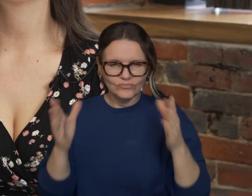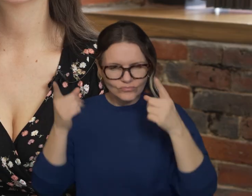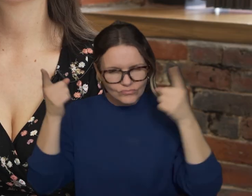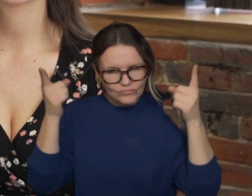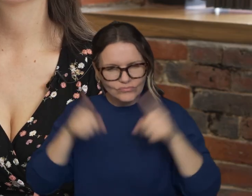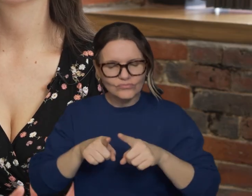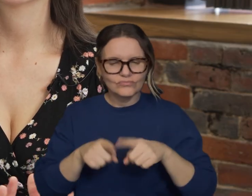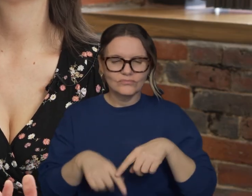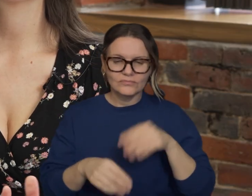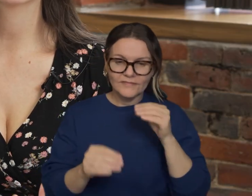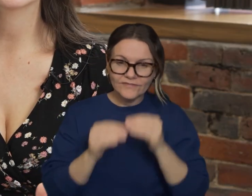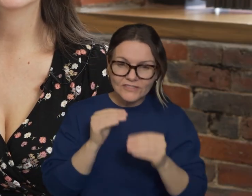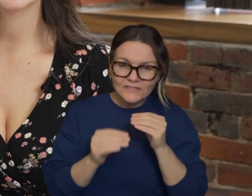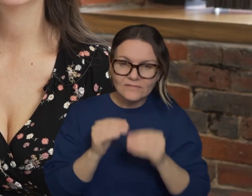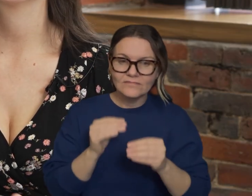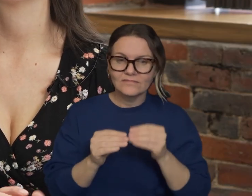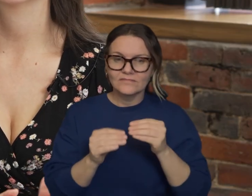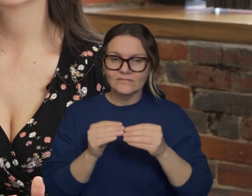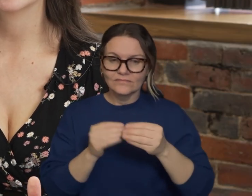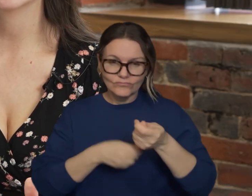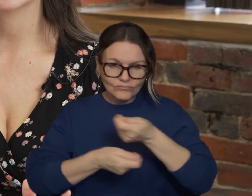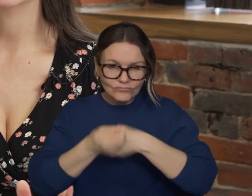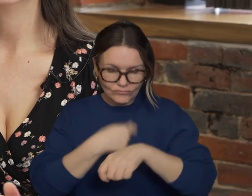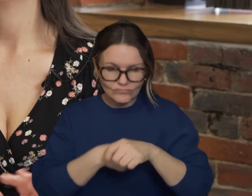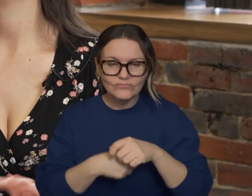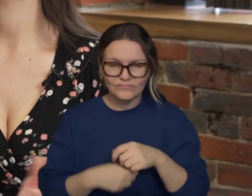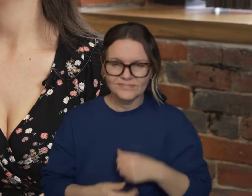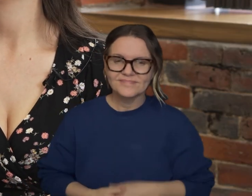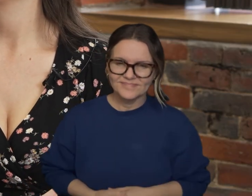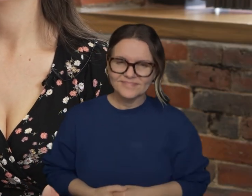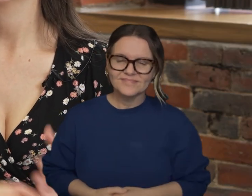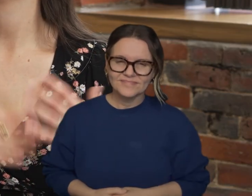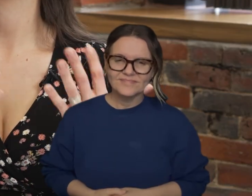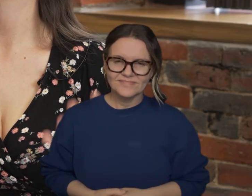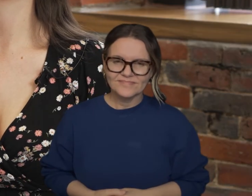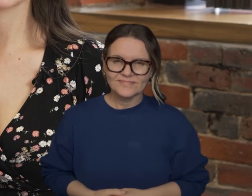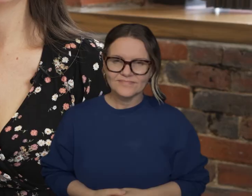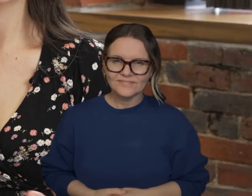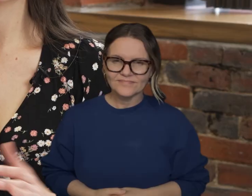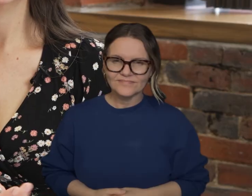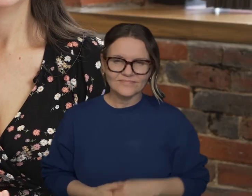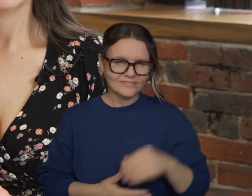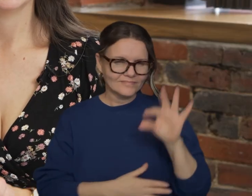things where it's not creating suction it's not charging but not necessarily like if we drop it